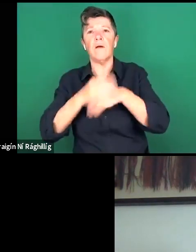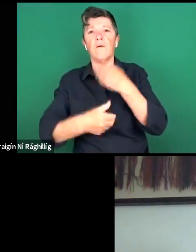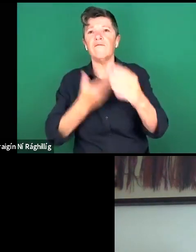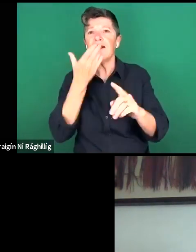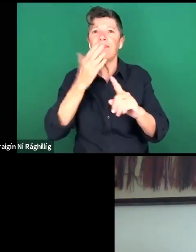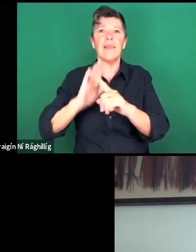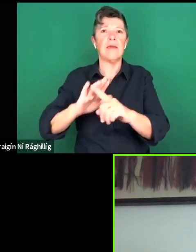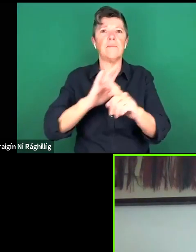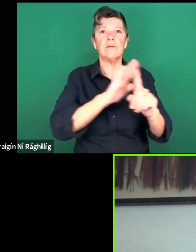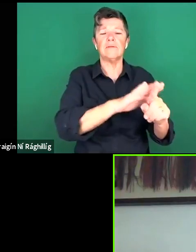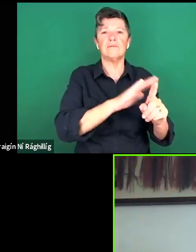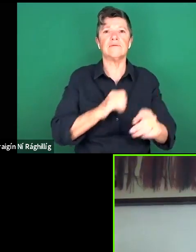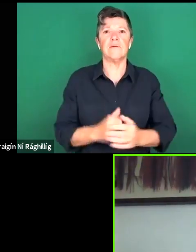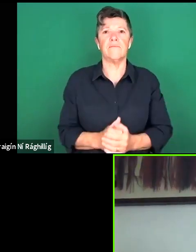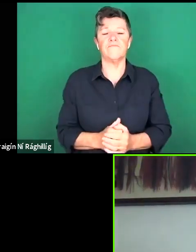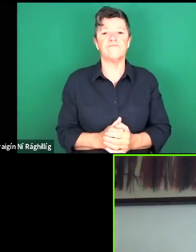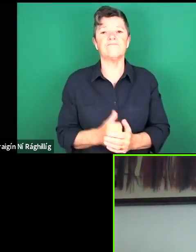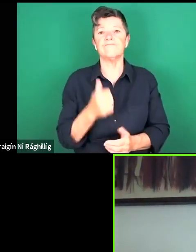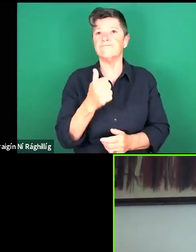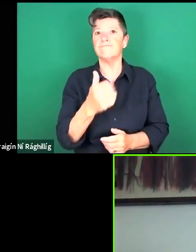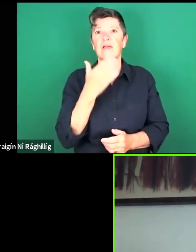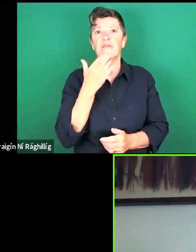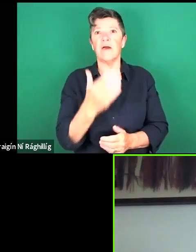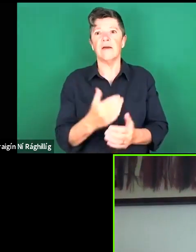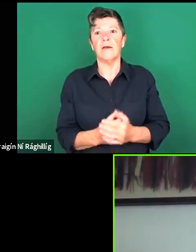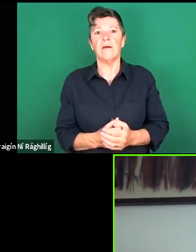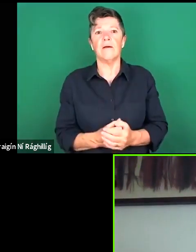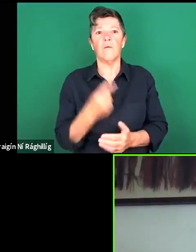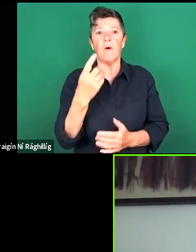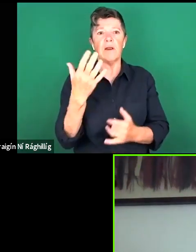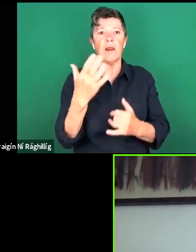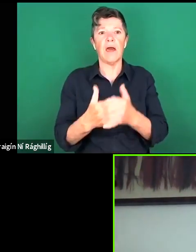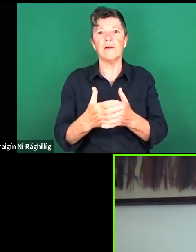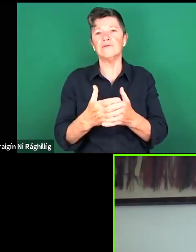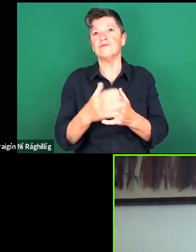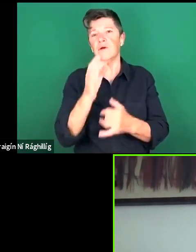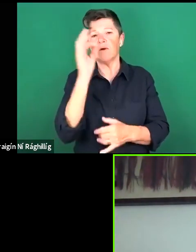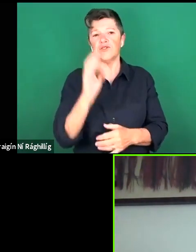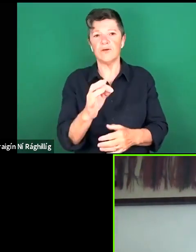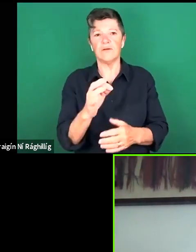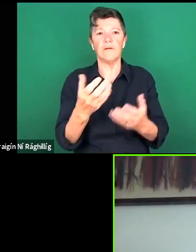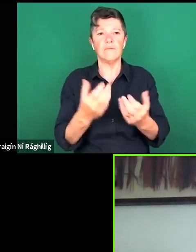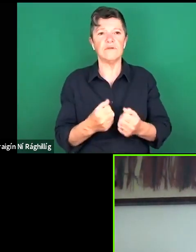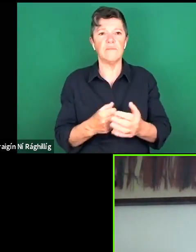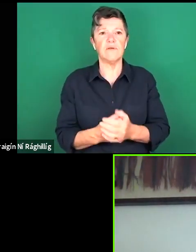wrong but I'm happy for them to tell me that because then that's the basis of a